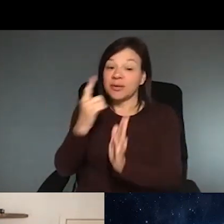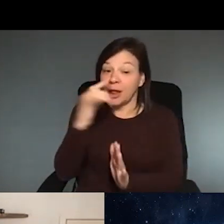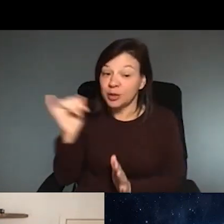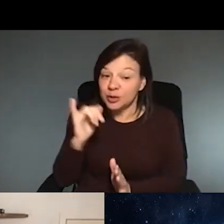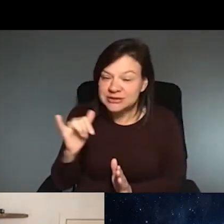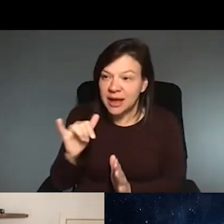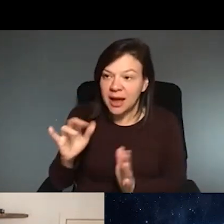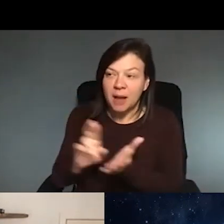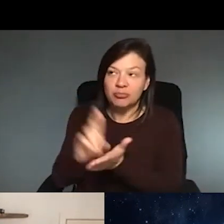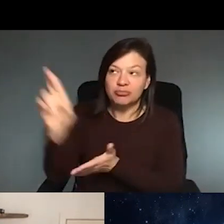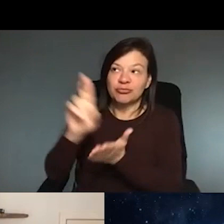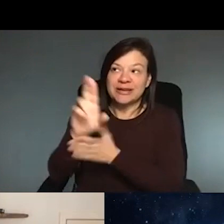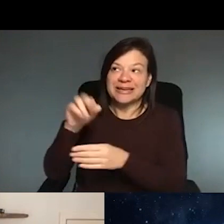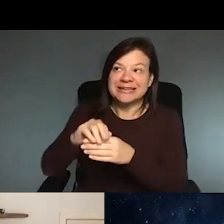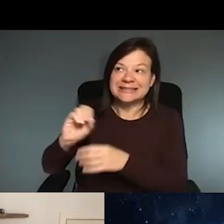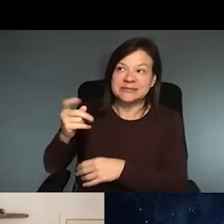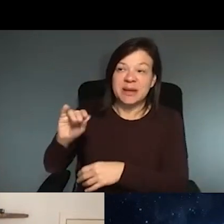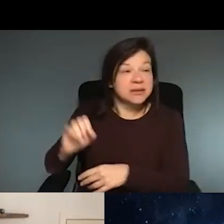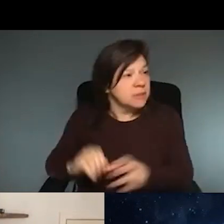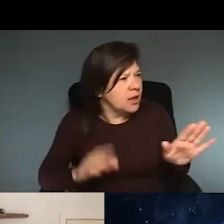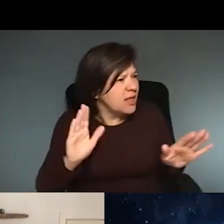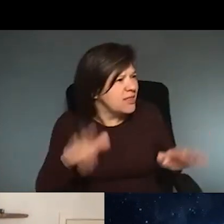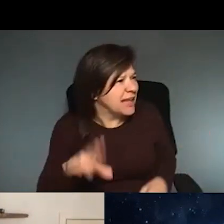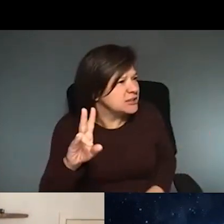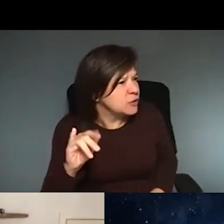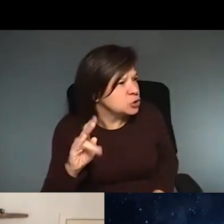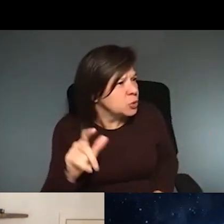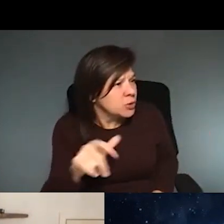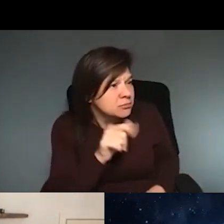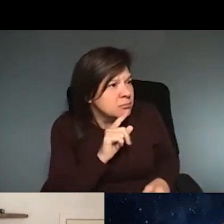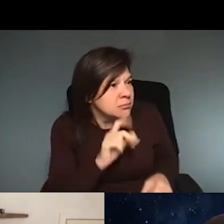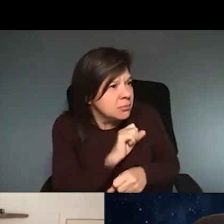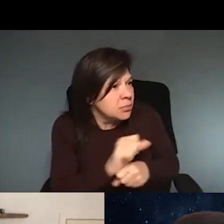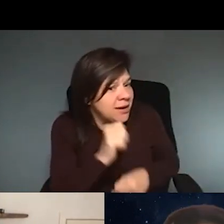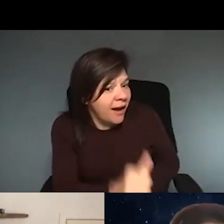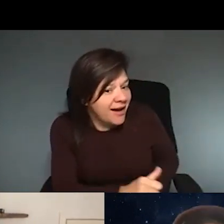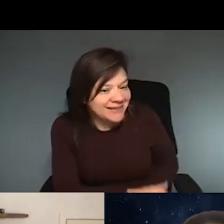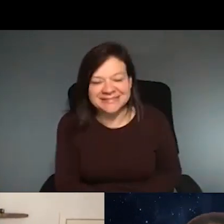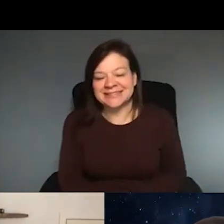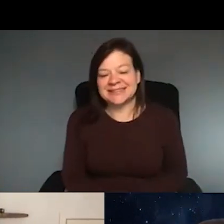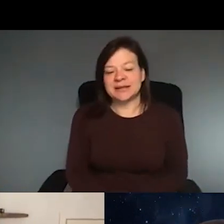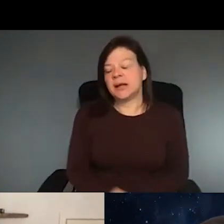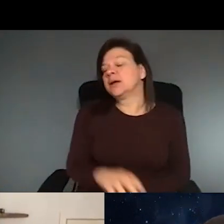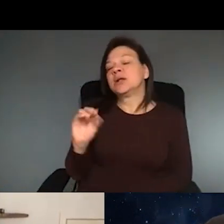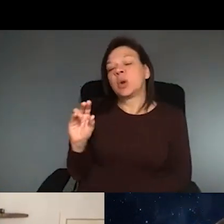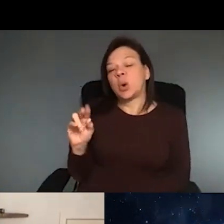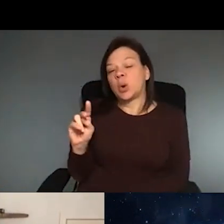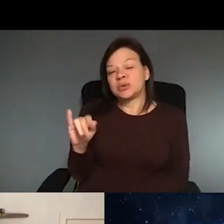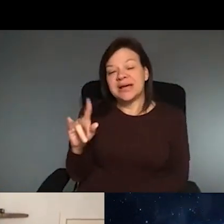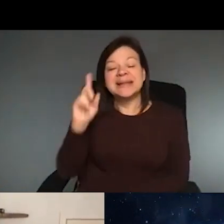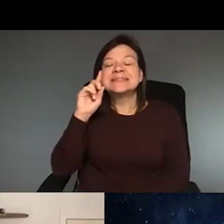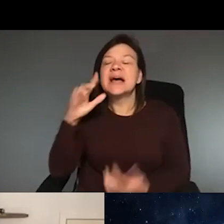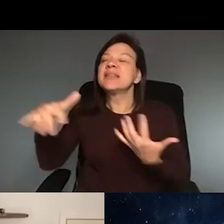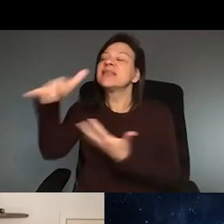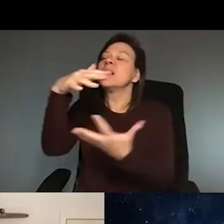THAT IS COOL. YES. ACTUALLY, DENNIS I THINK THE AIR IS QUITE NICE UP HERE. YOU MIGHT ENJOY IT!